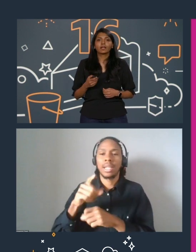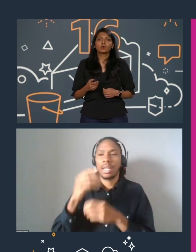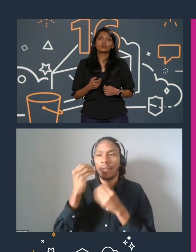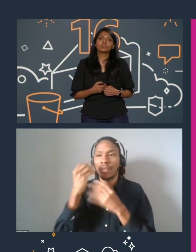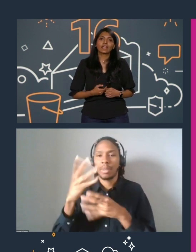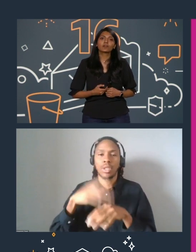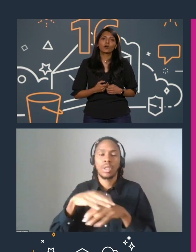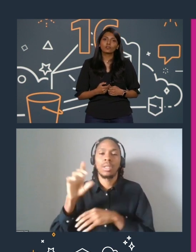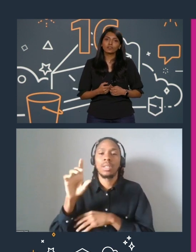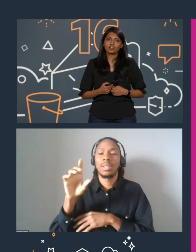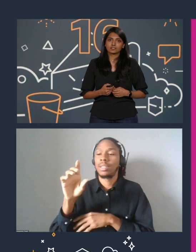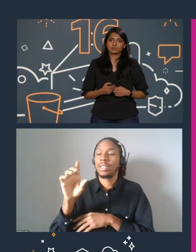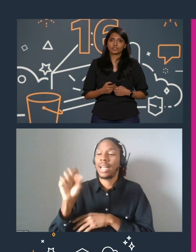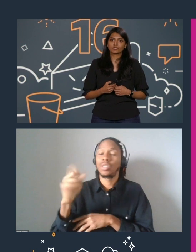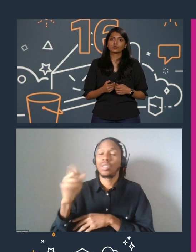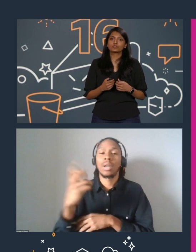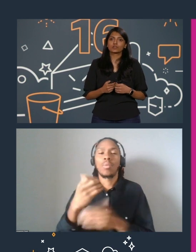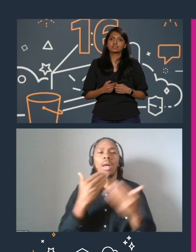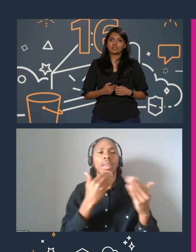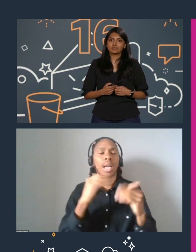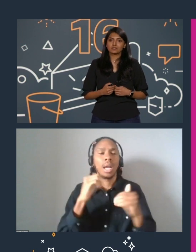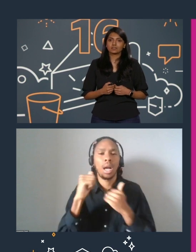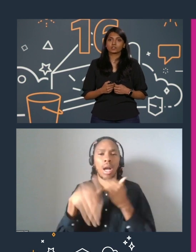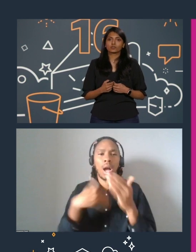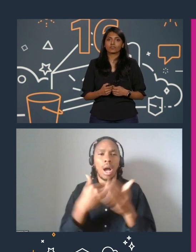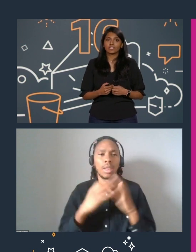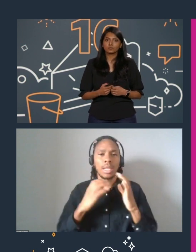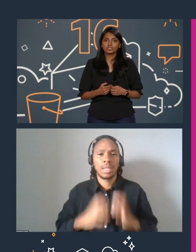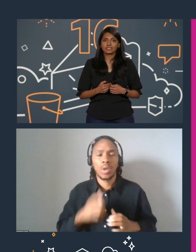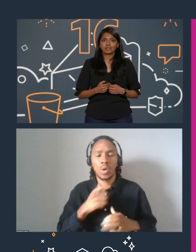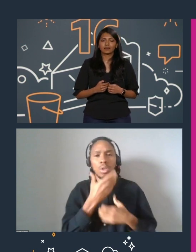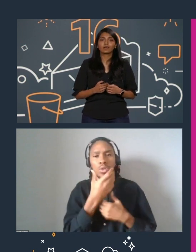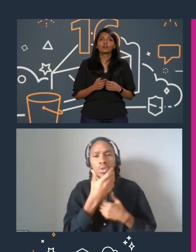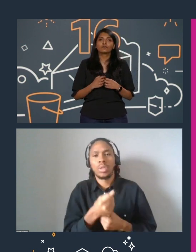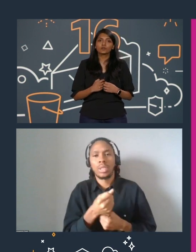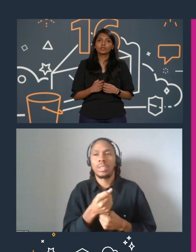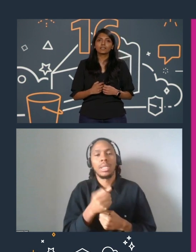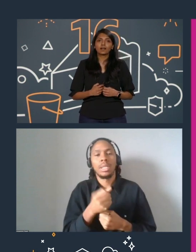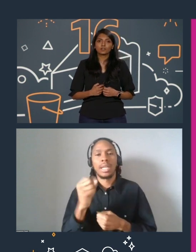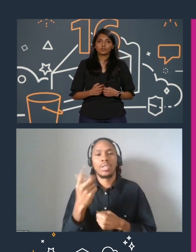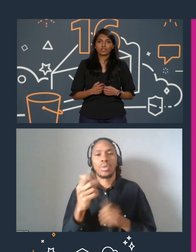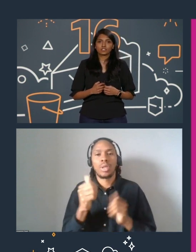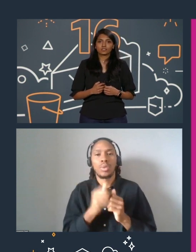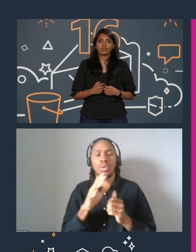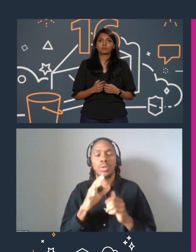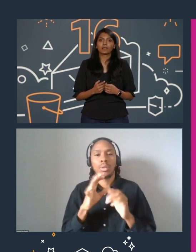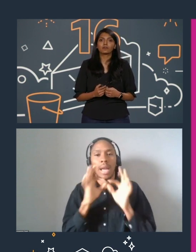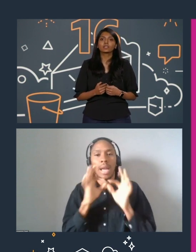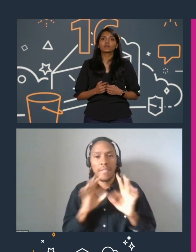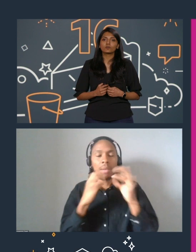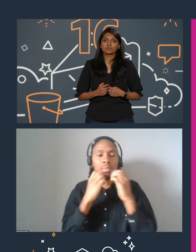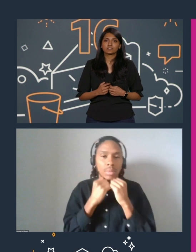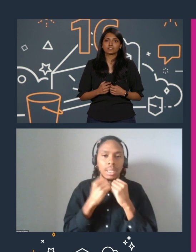I want to thank all of our customers who trust S3 with your valuable data, fueling our innovation and powering your business